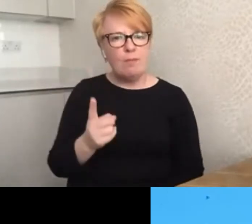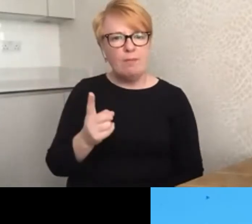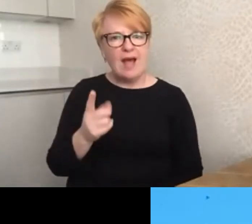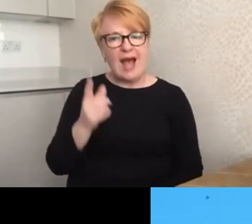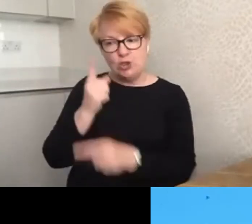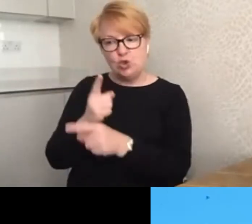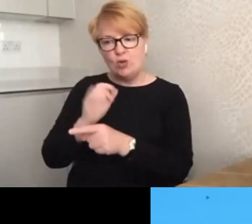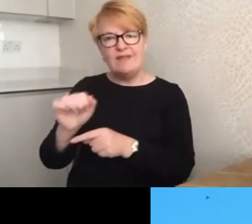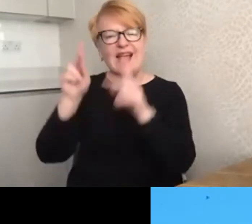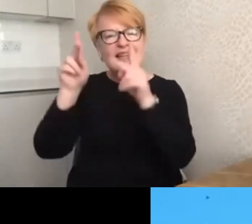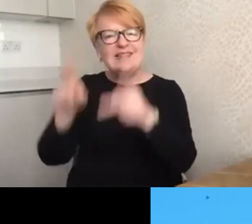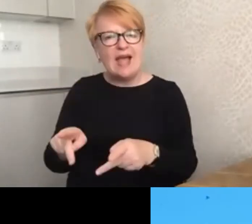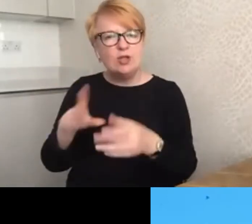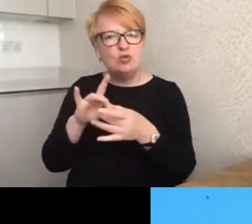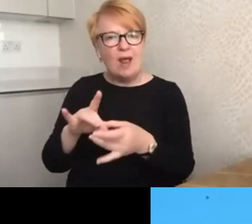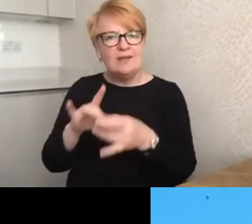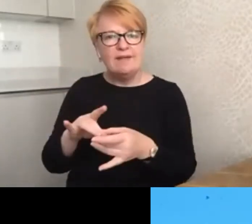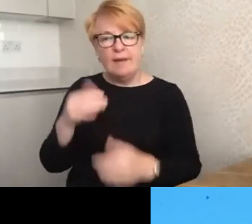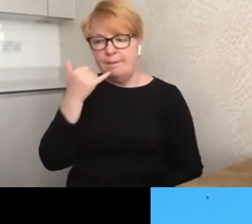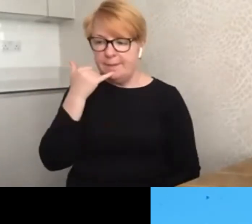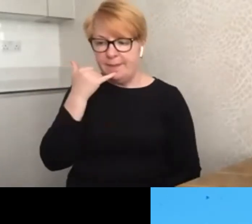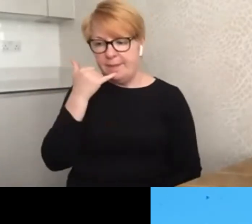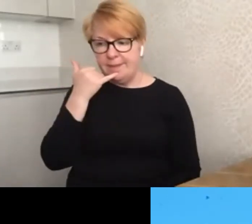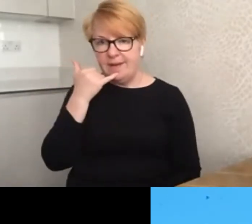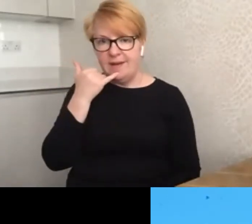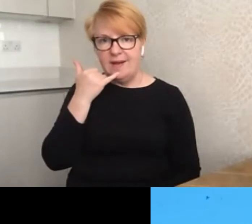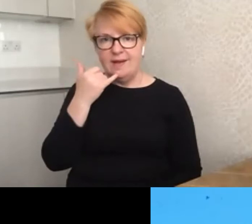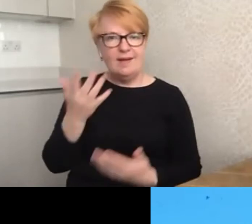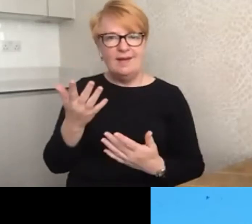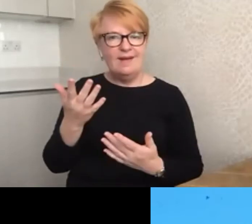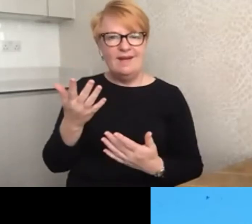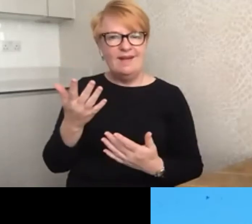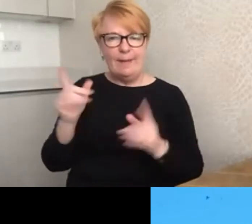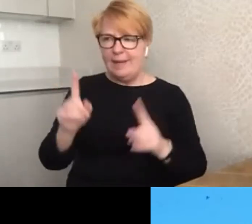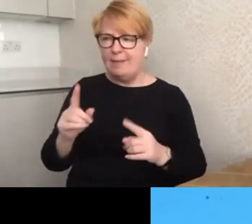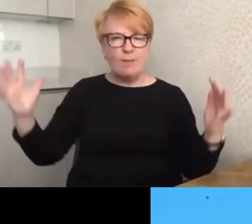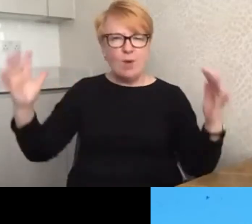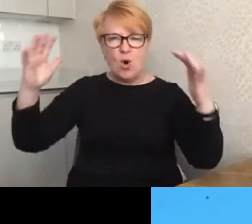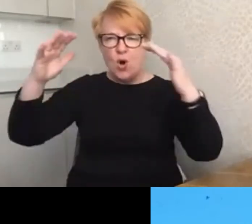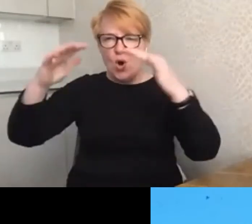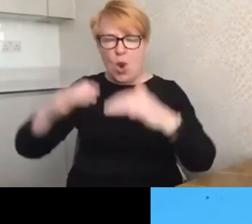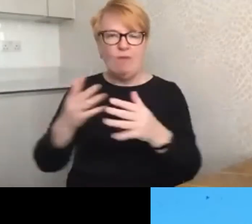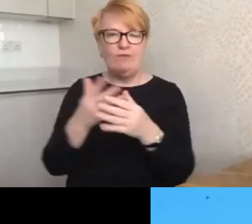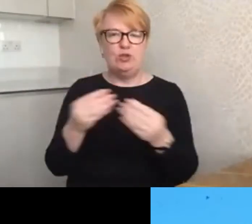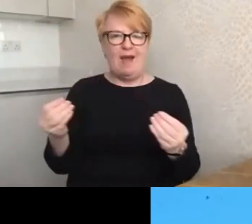And it's the most incredible service to a huge community, people come from all over Japan, to talk to their dead relatives.